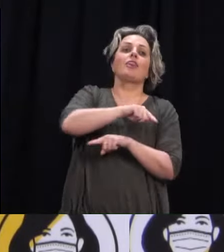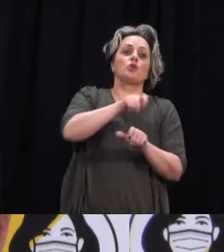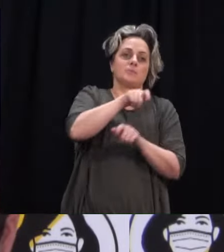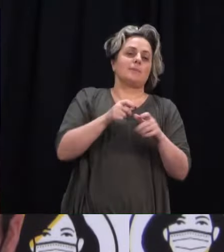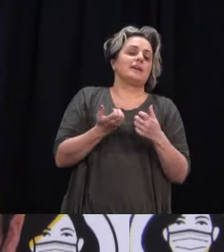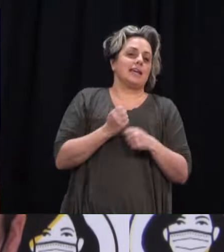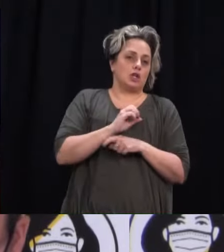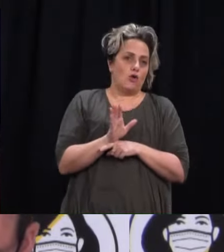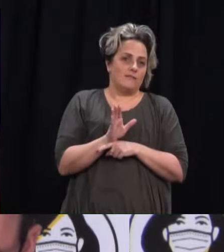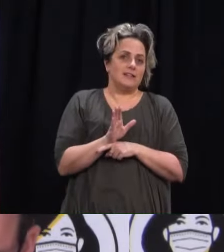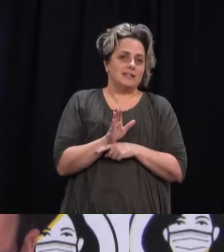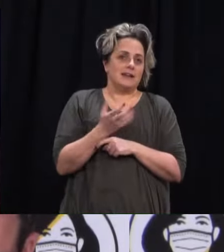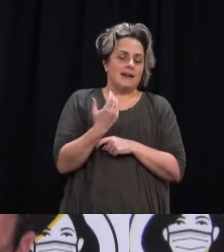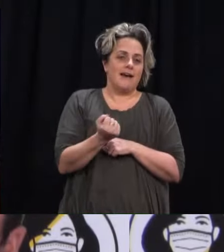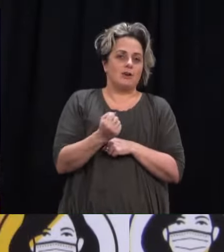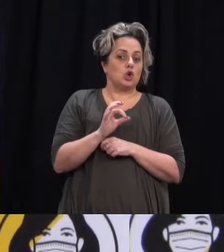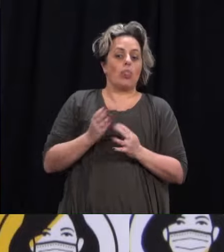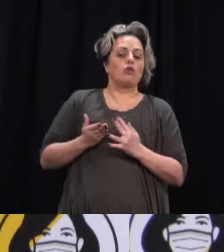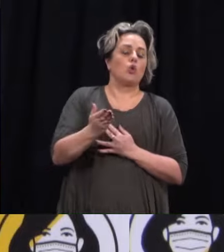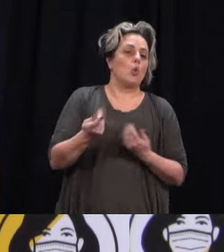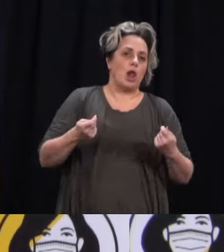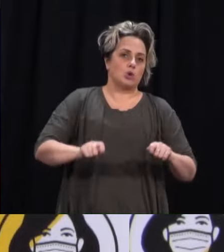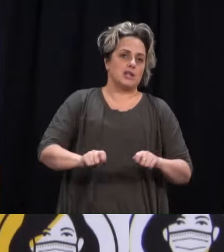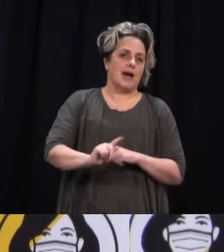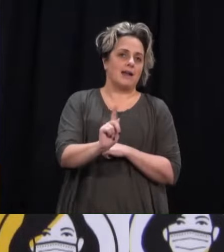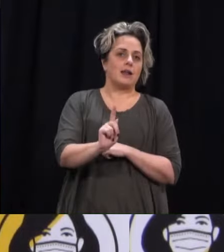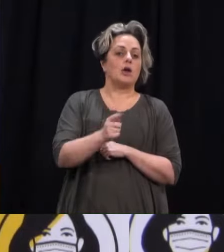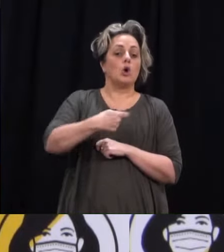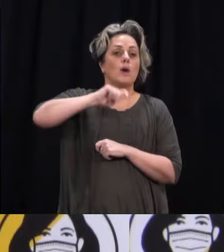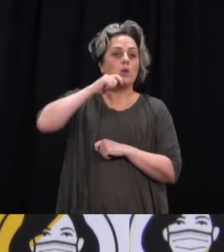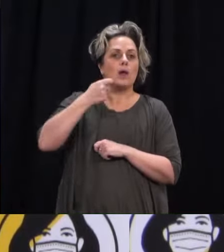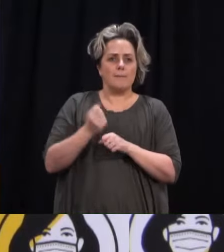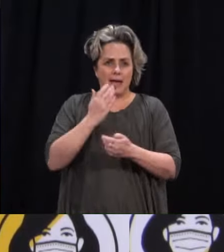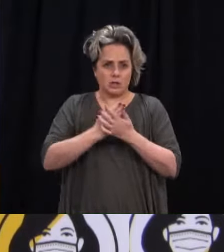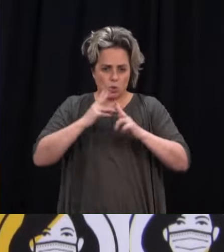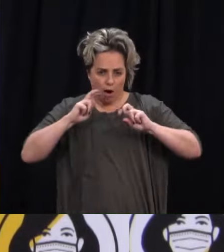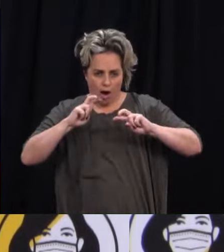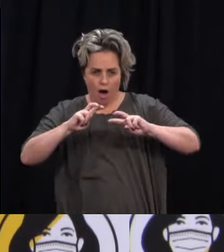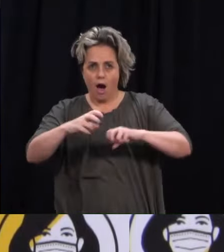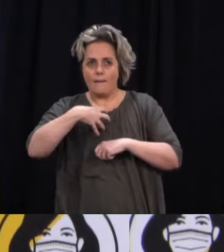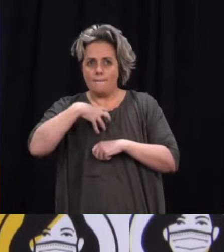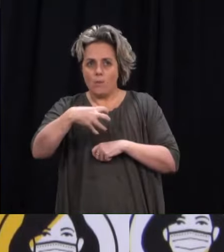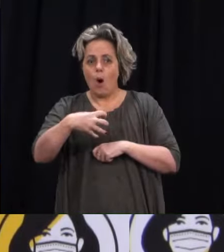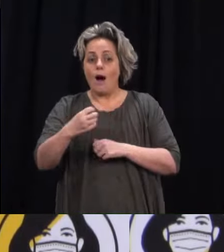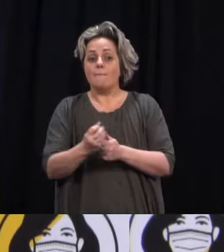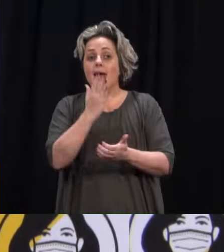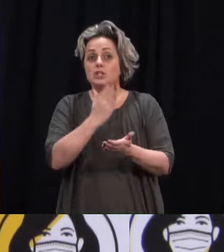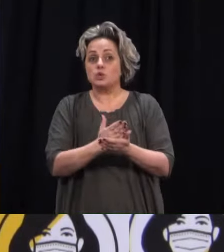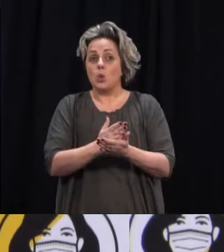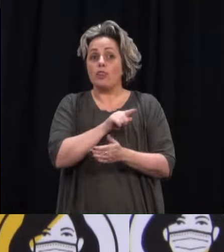infected prior to the lockdown. As we go through these next few days, we will be looking to